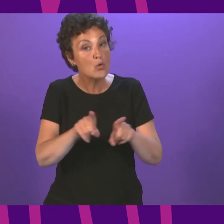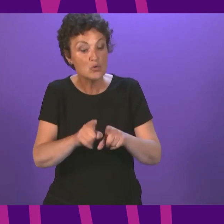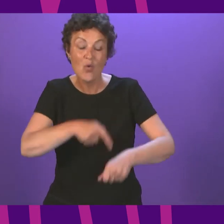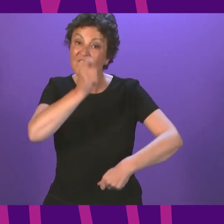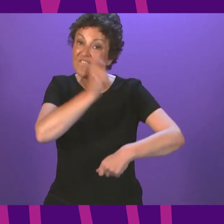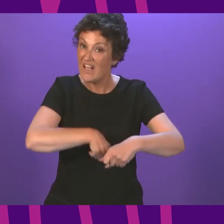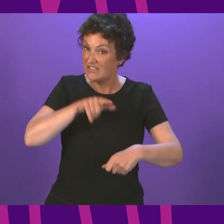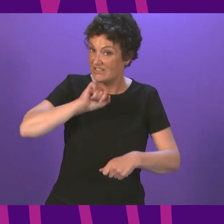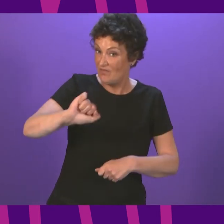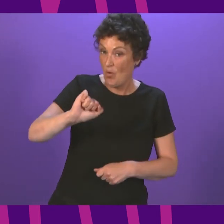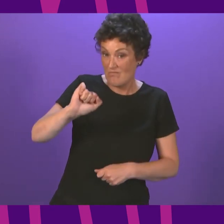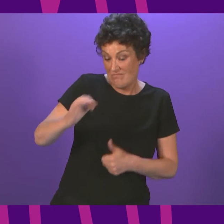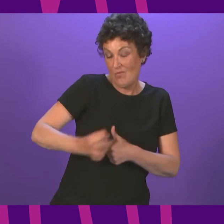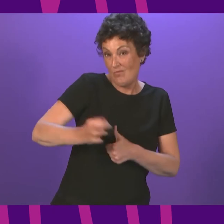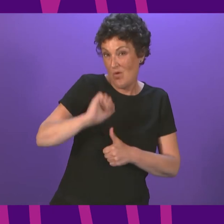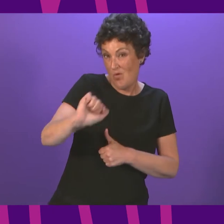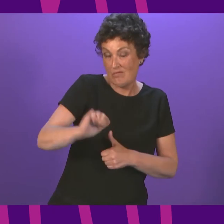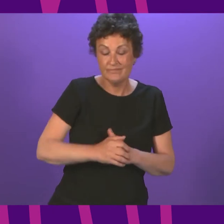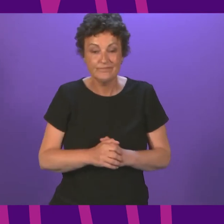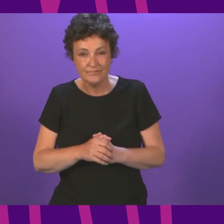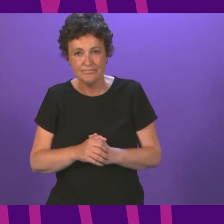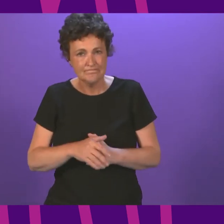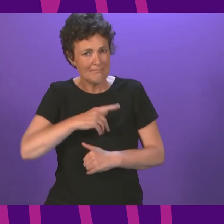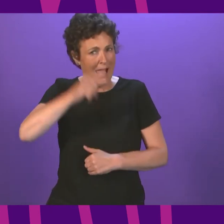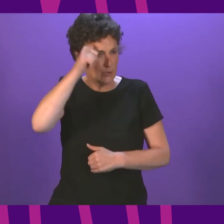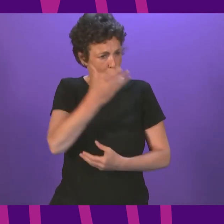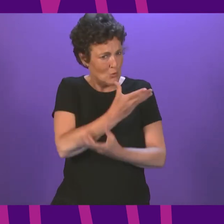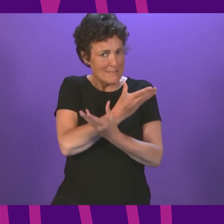I know that there are some specific issues that members would like these amendments to